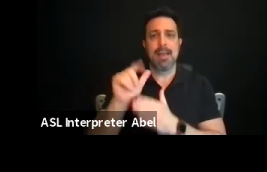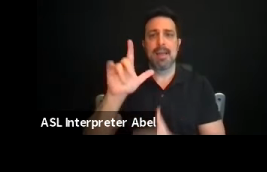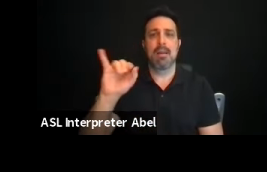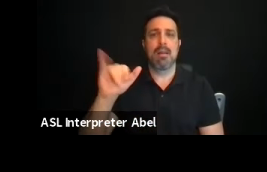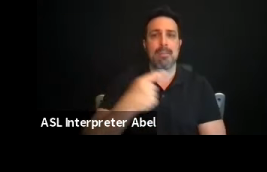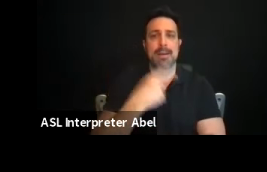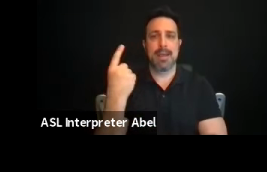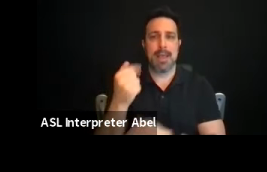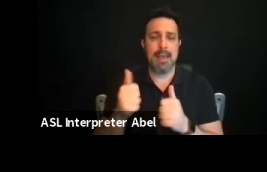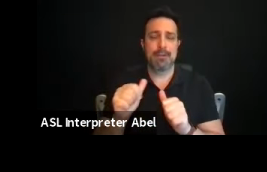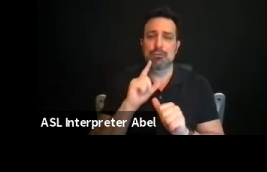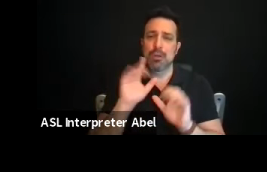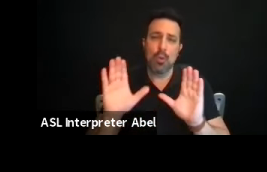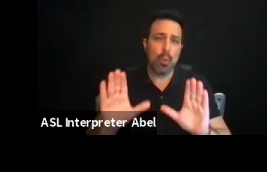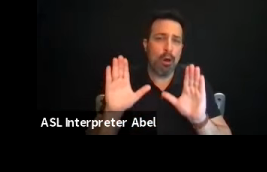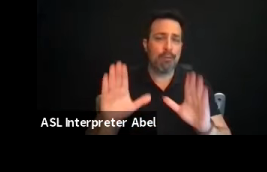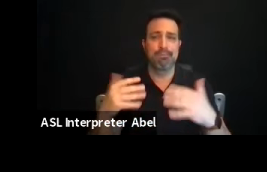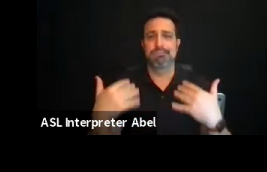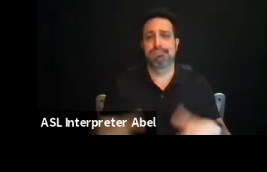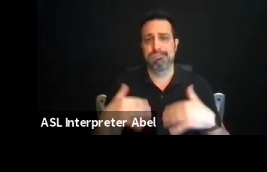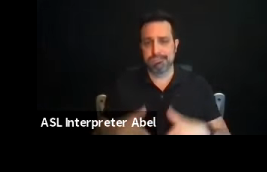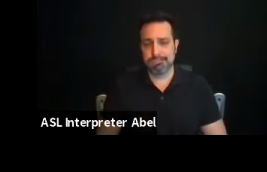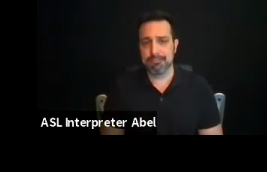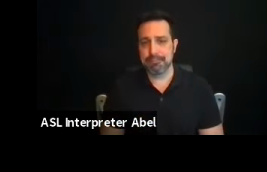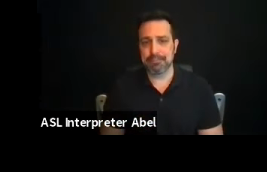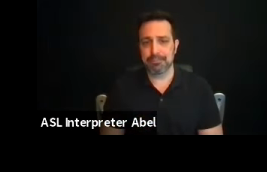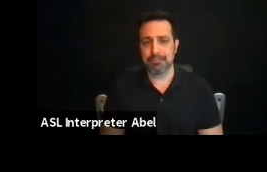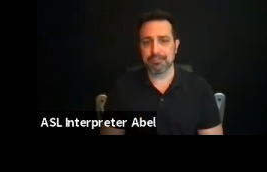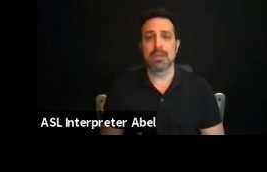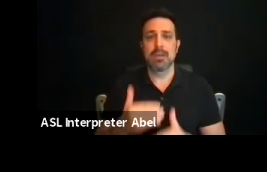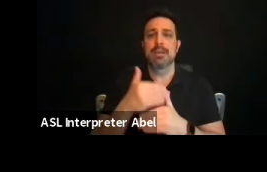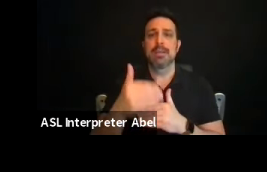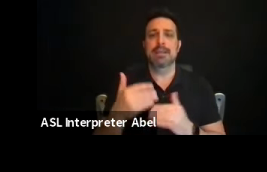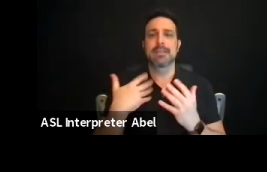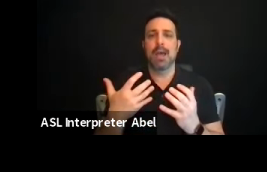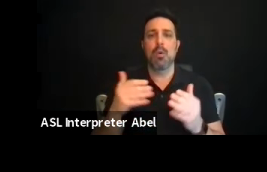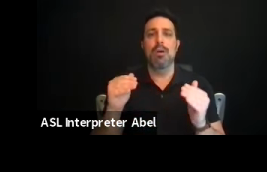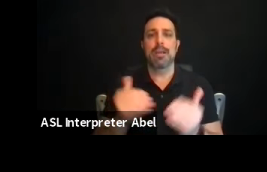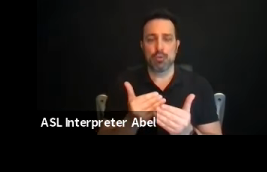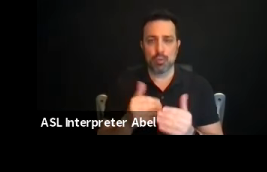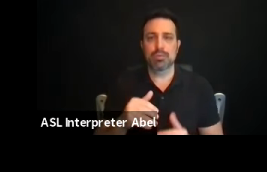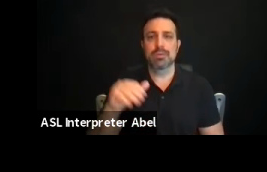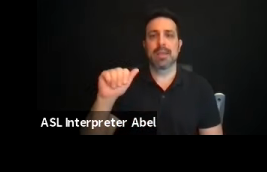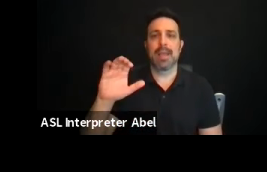Yvonne, Savannah and Christina with lobby days with particular thanks to Christina that lead our